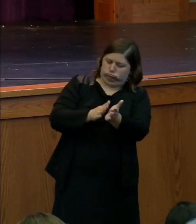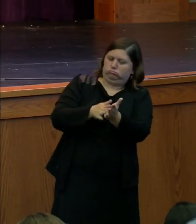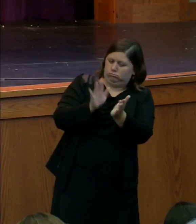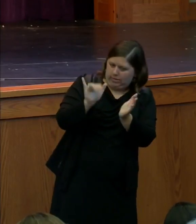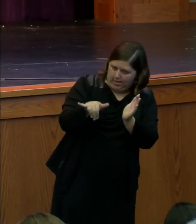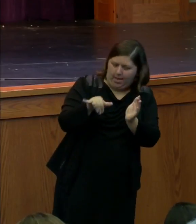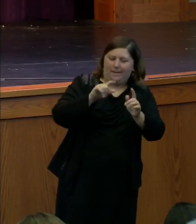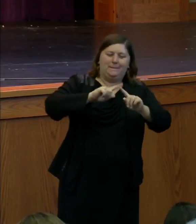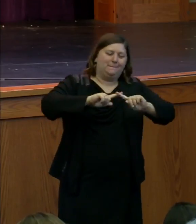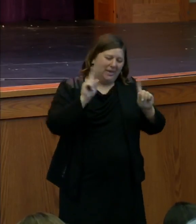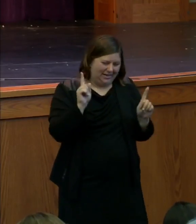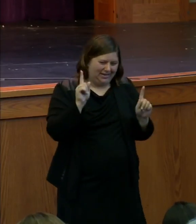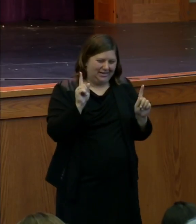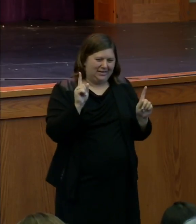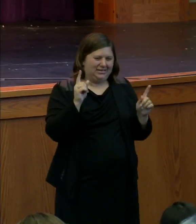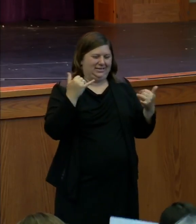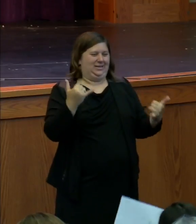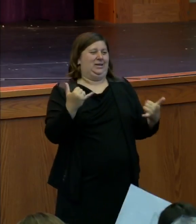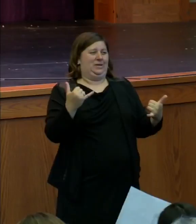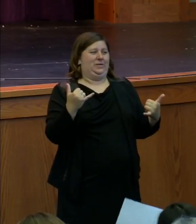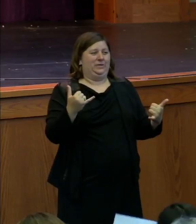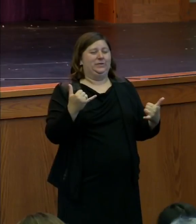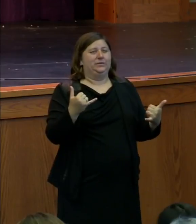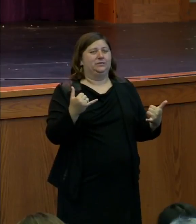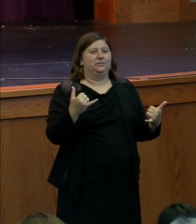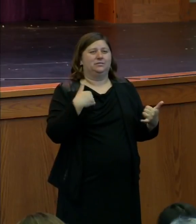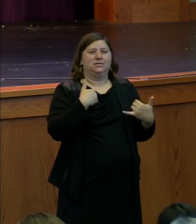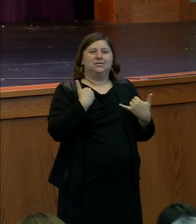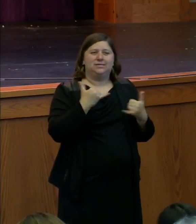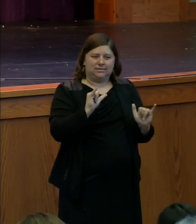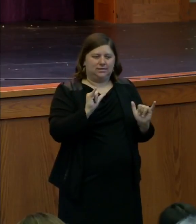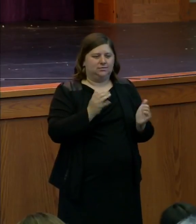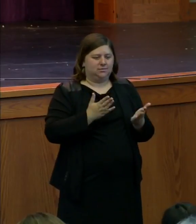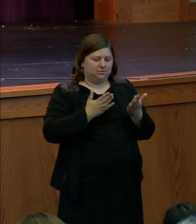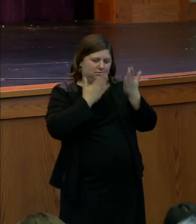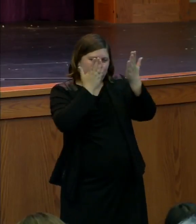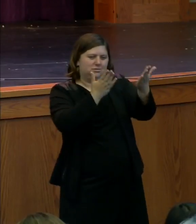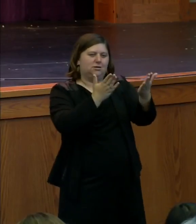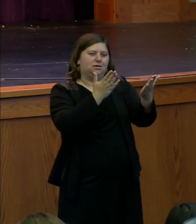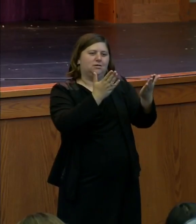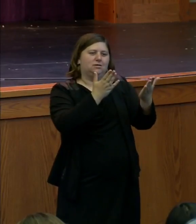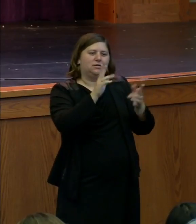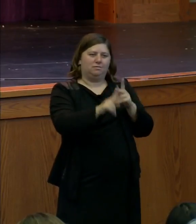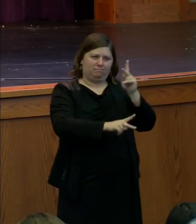HOWEVER, AT THIS POINT I STILL SUGGEST BECAUSE PEOPLE DO NOT